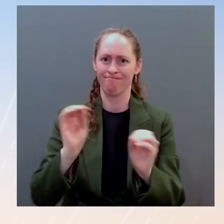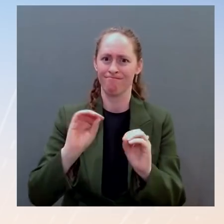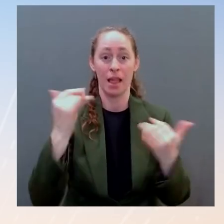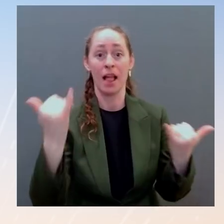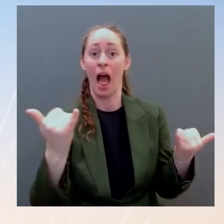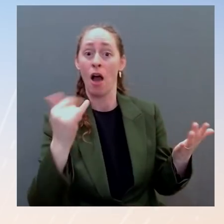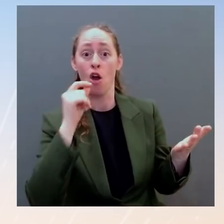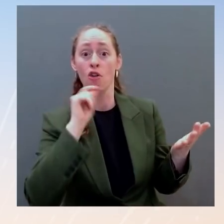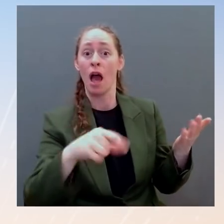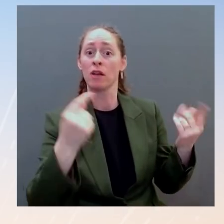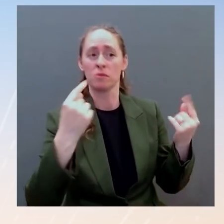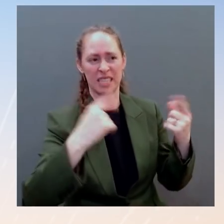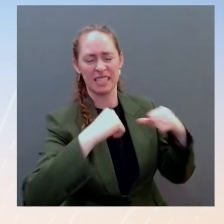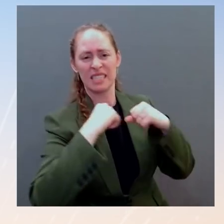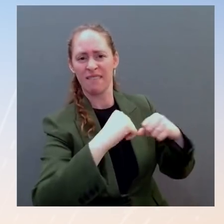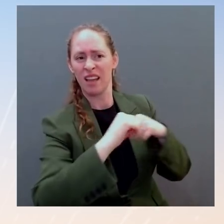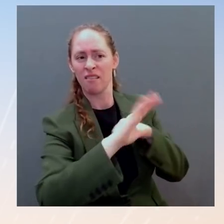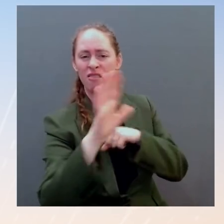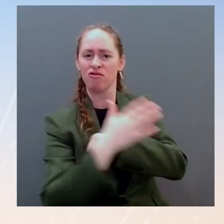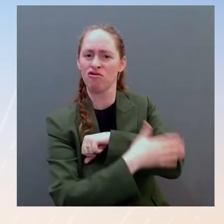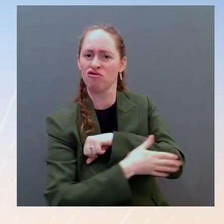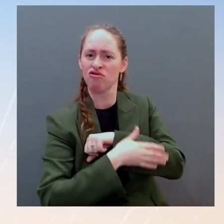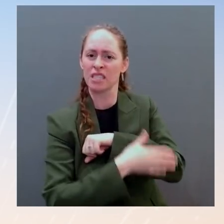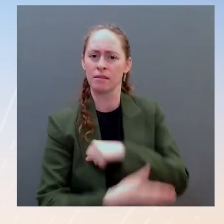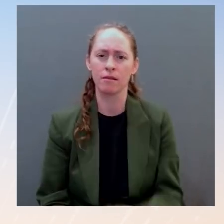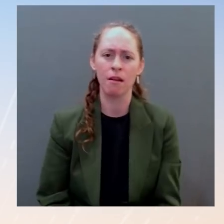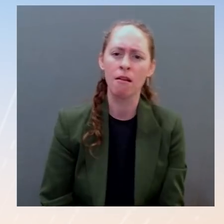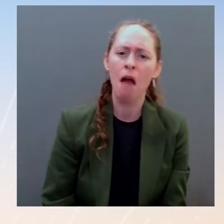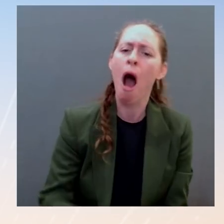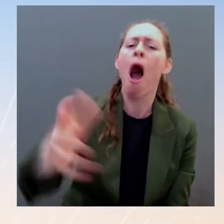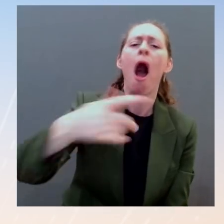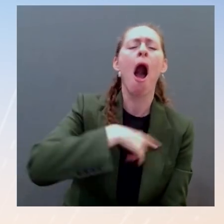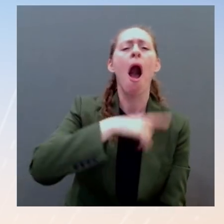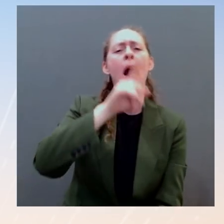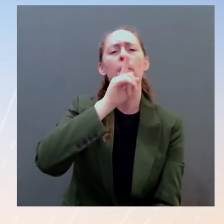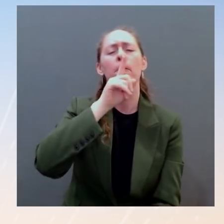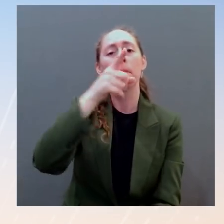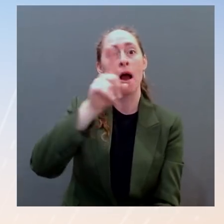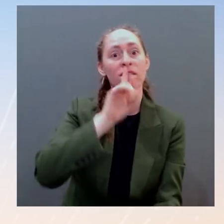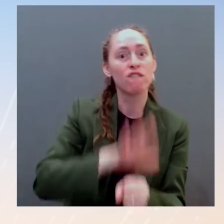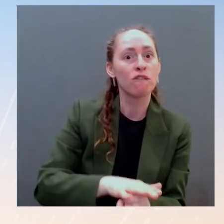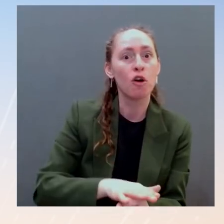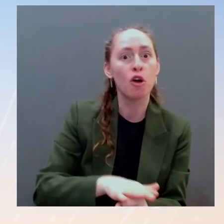It's just there's obviously a lot of speculation. And it's kind of an obvious point, right? Like, they're fighting the Russians tooth and nail